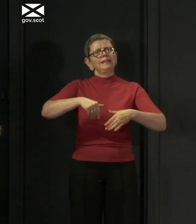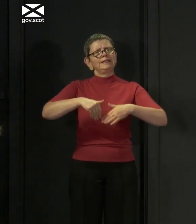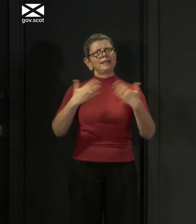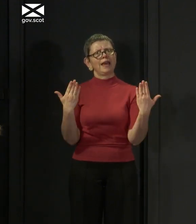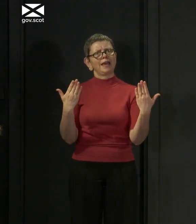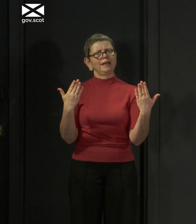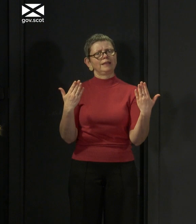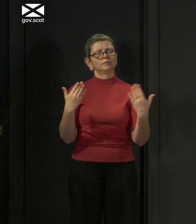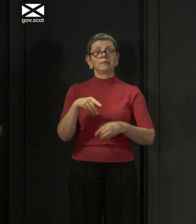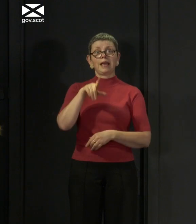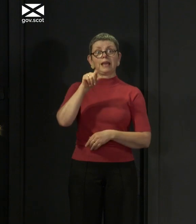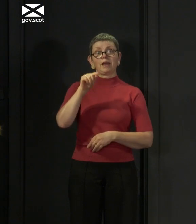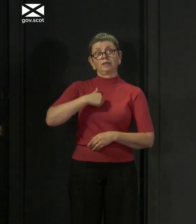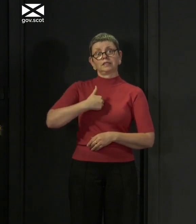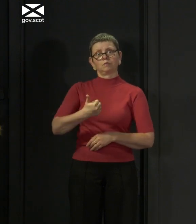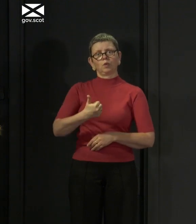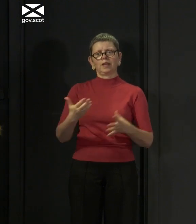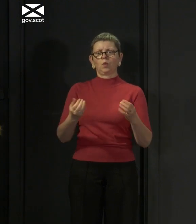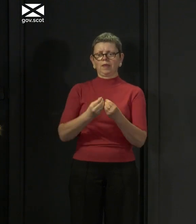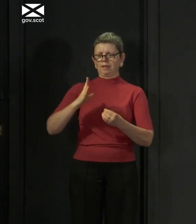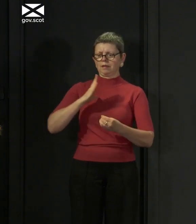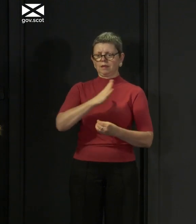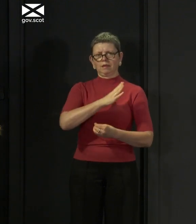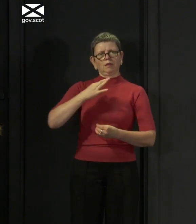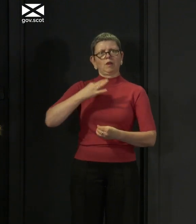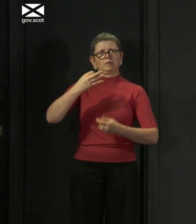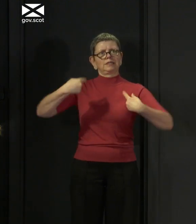with members of our armed forces here at St Andrew's House, I observed the two minutes'